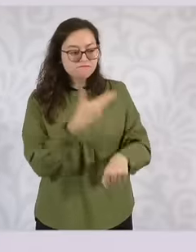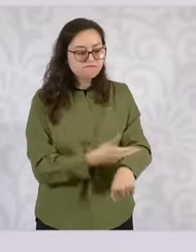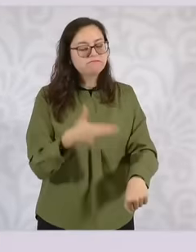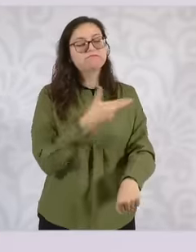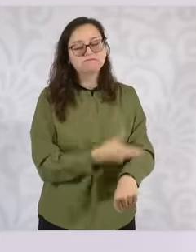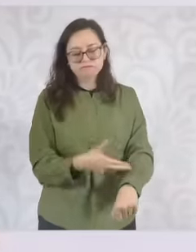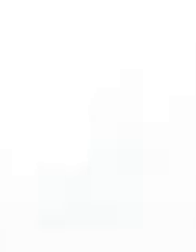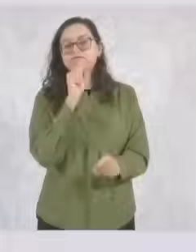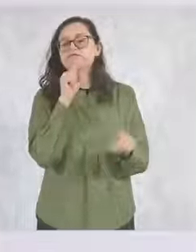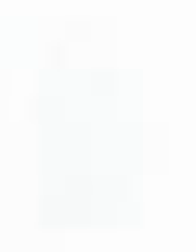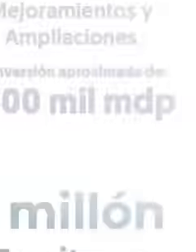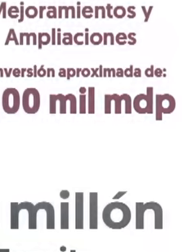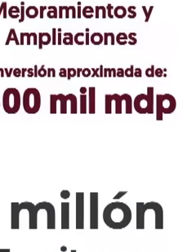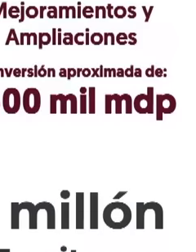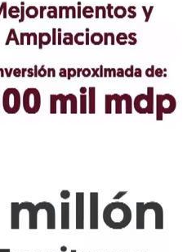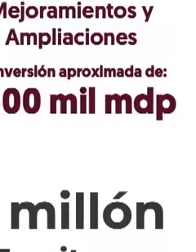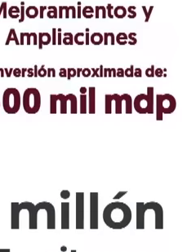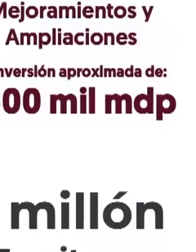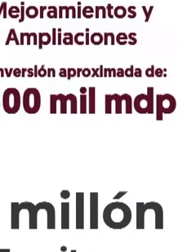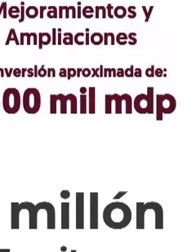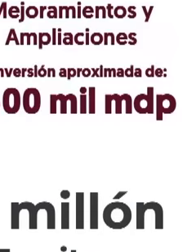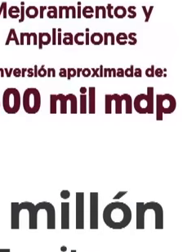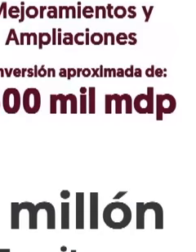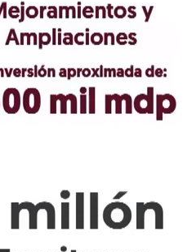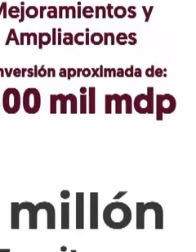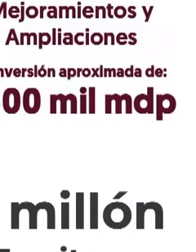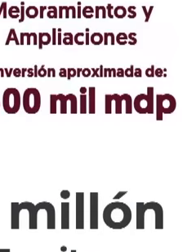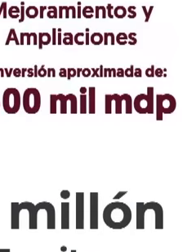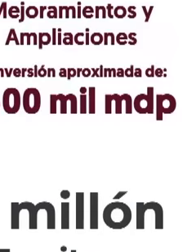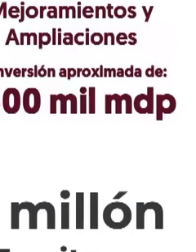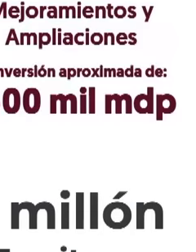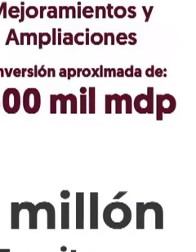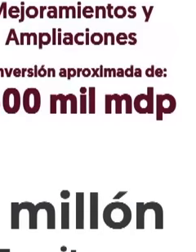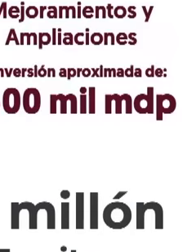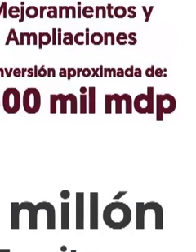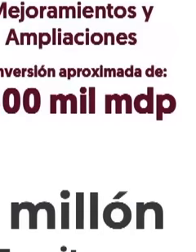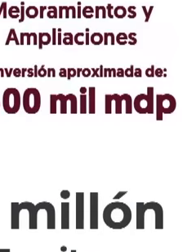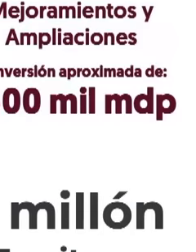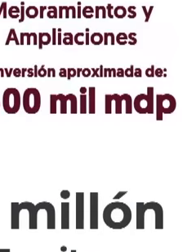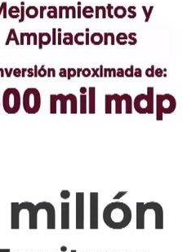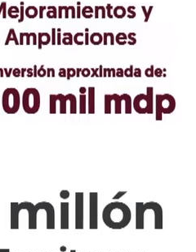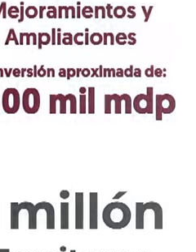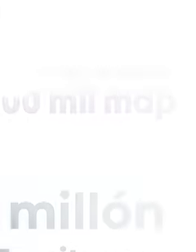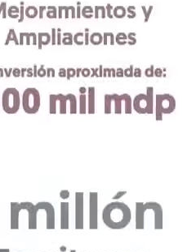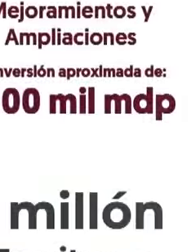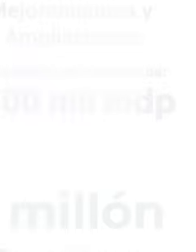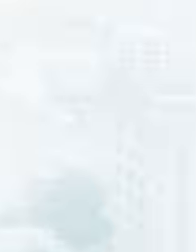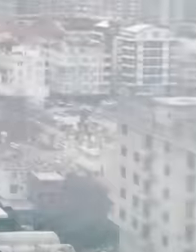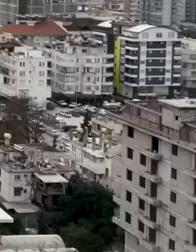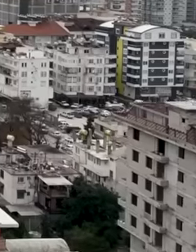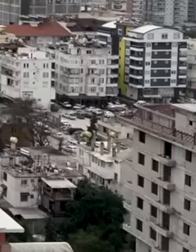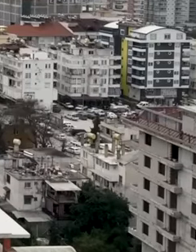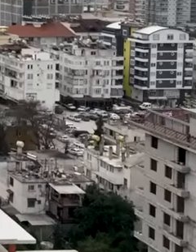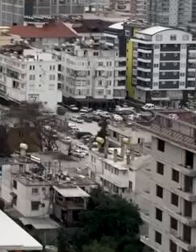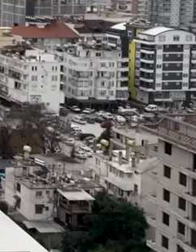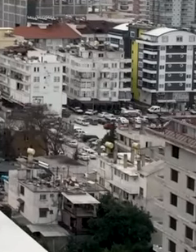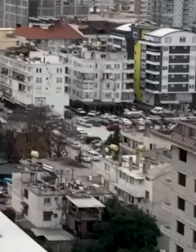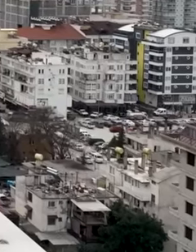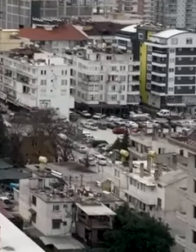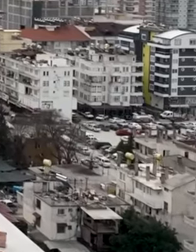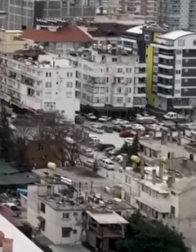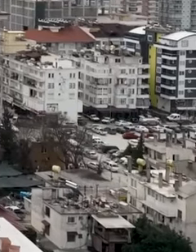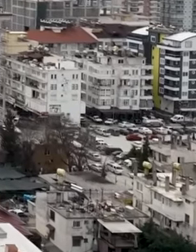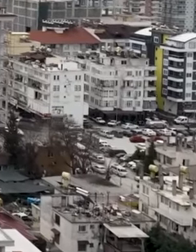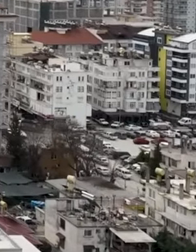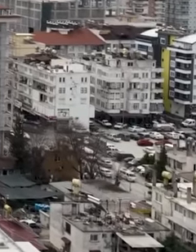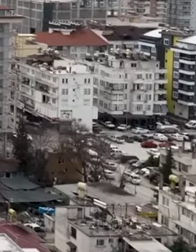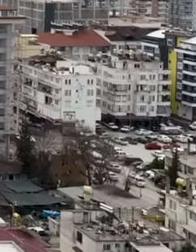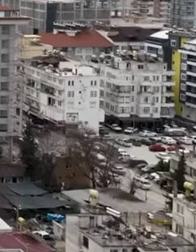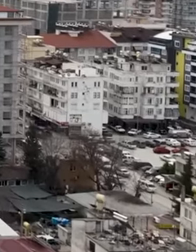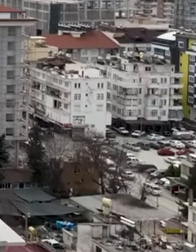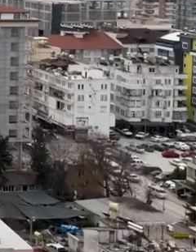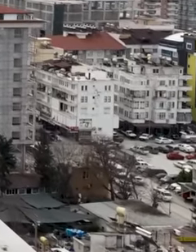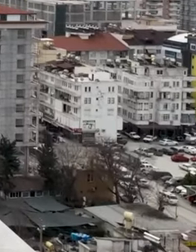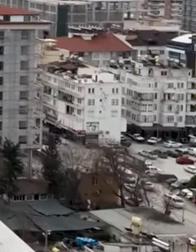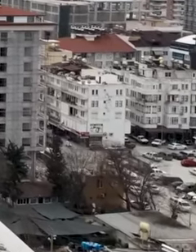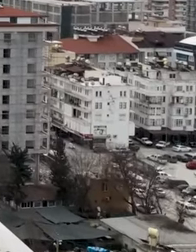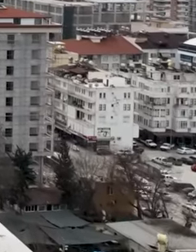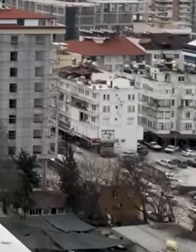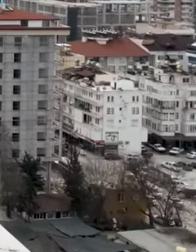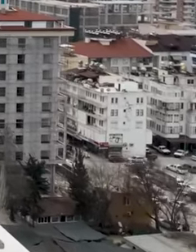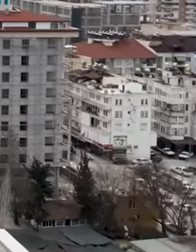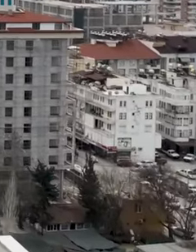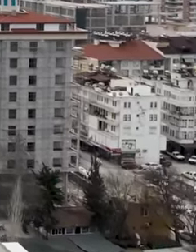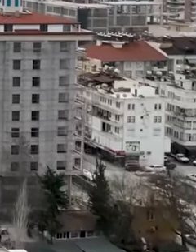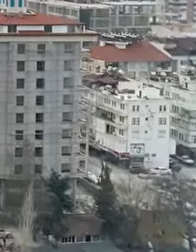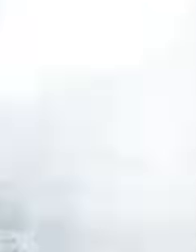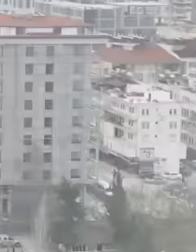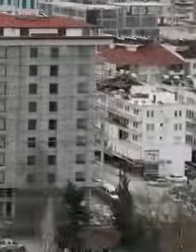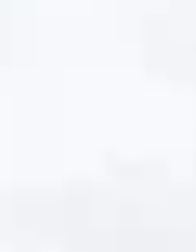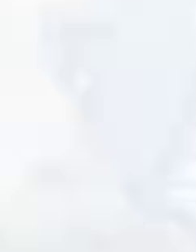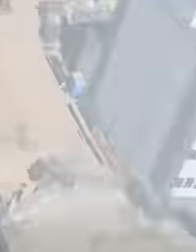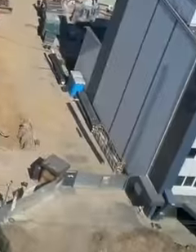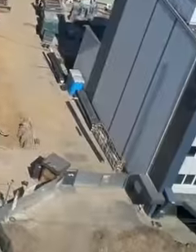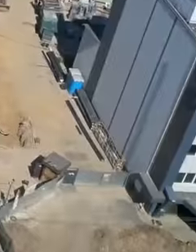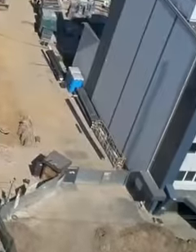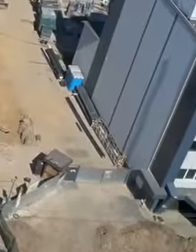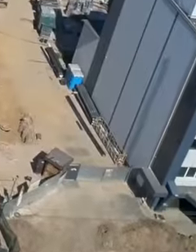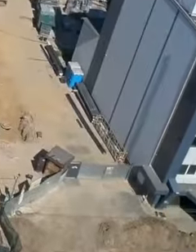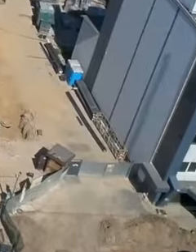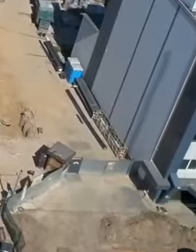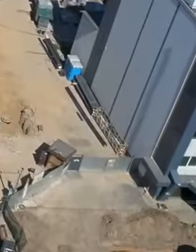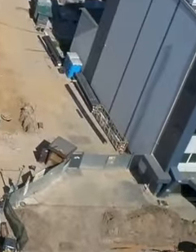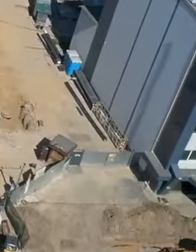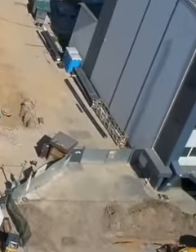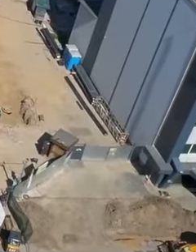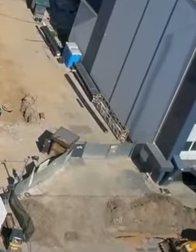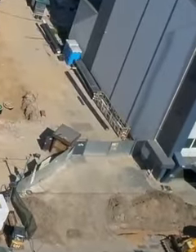351,000 new homes will be built in the center 239.4 in the center North 280,800 and in the north